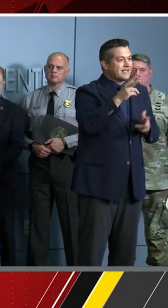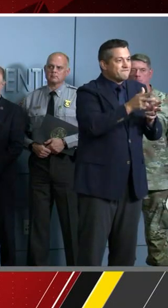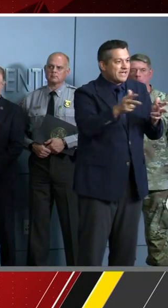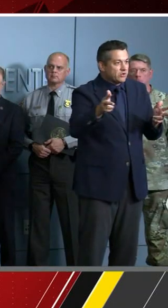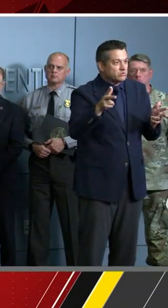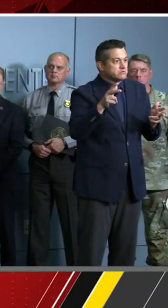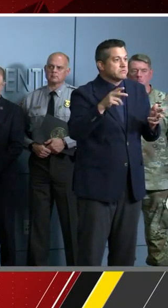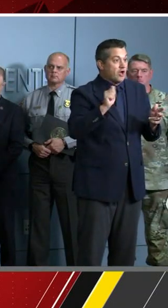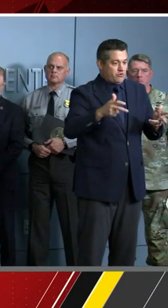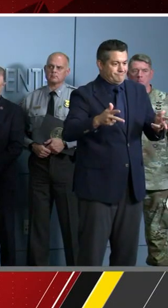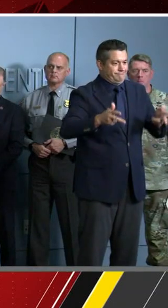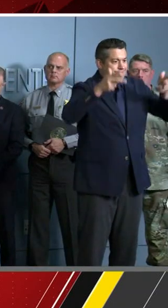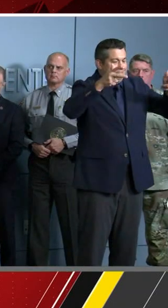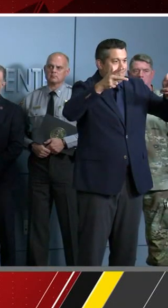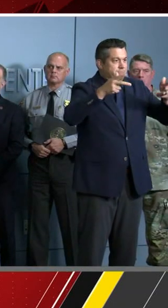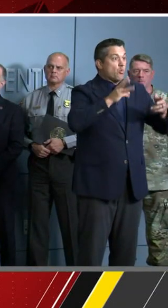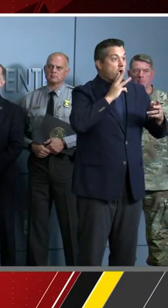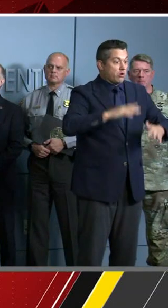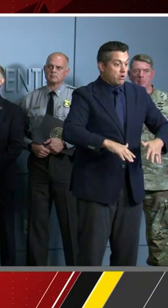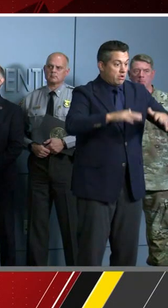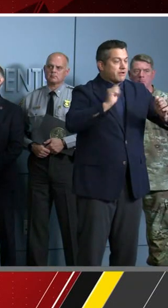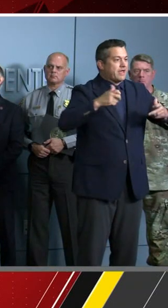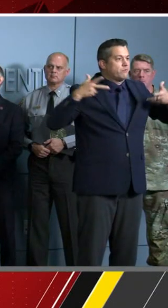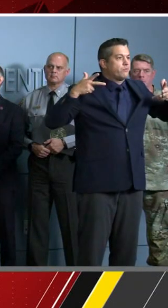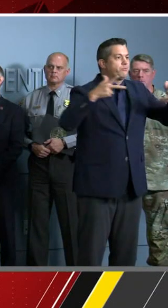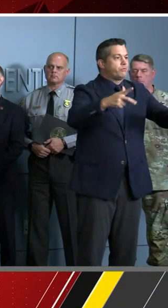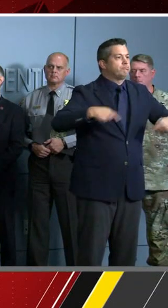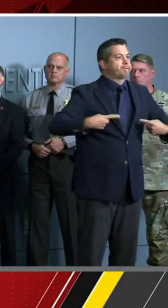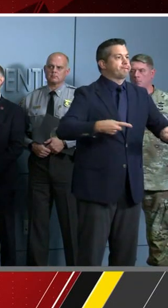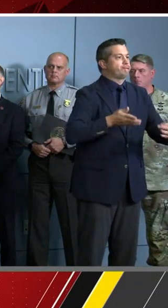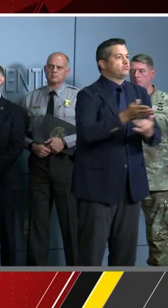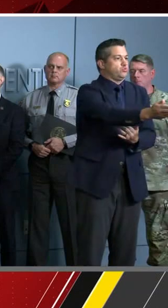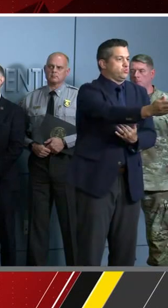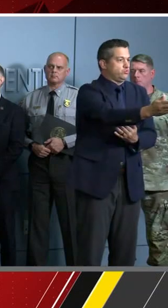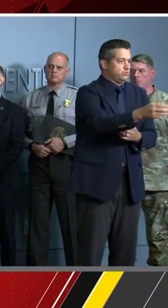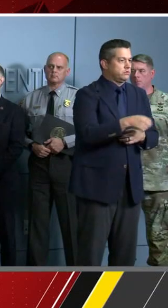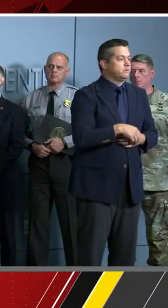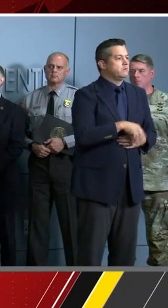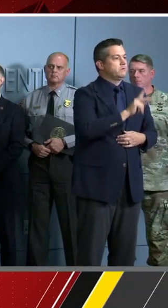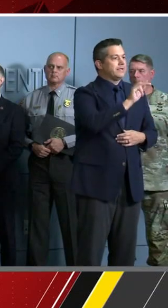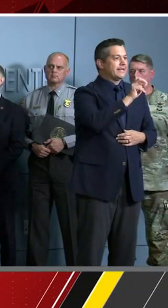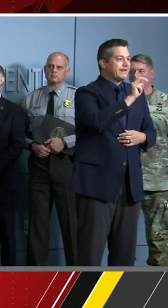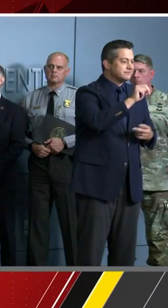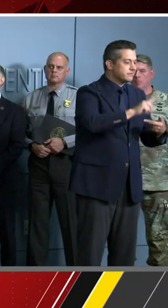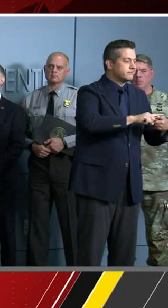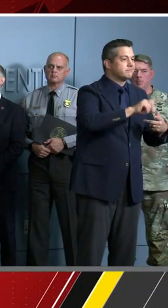move through high water, are staged and ready to deploy